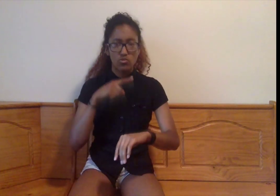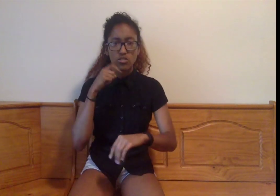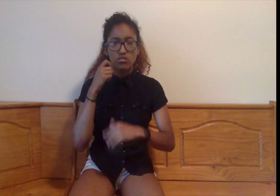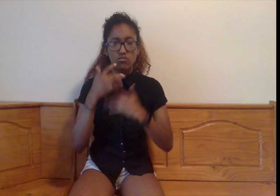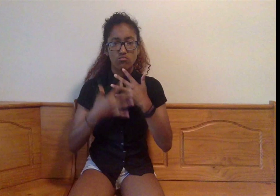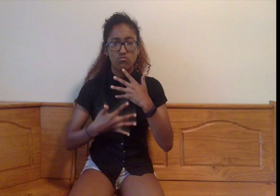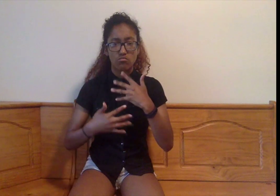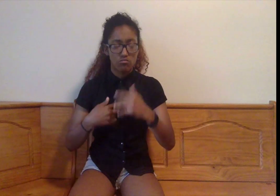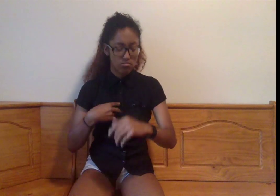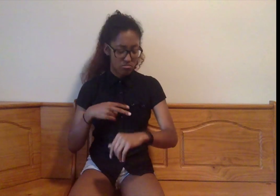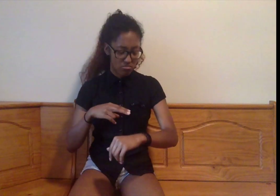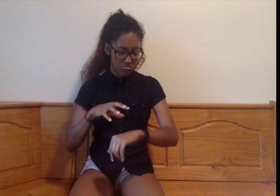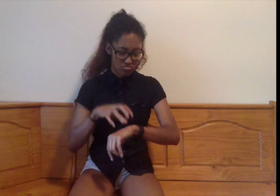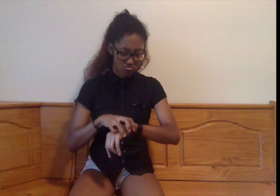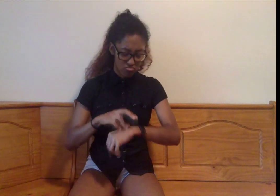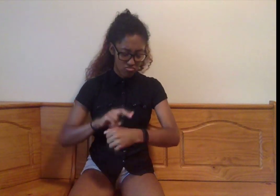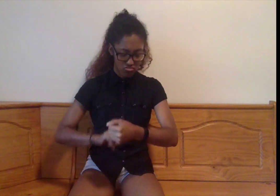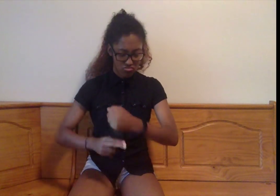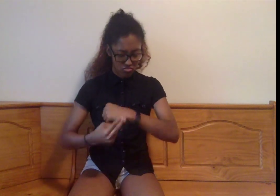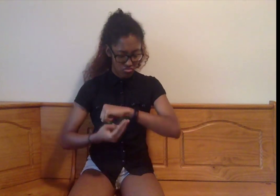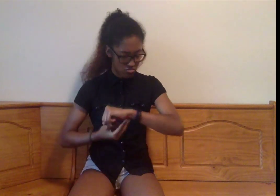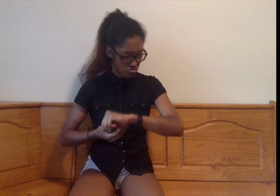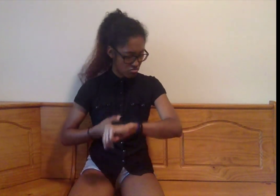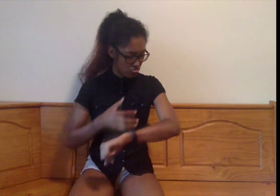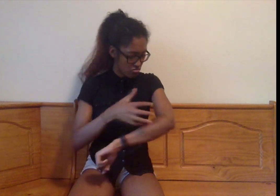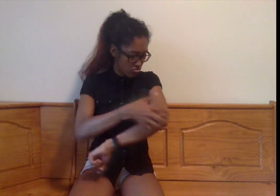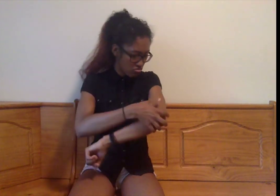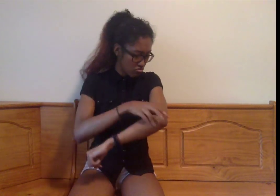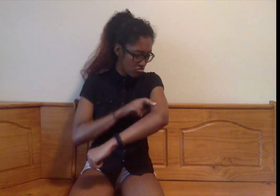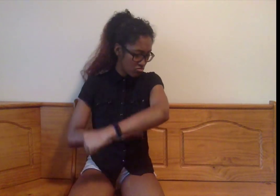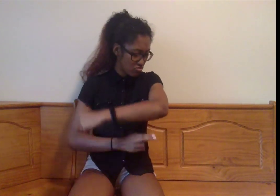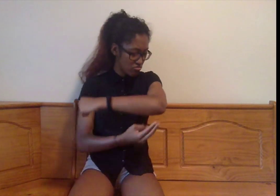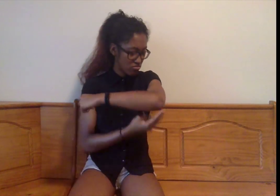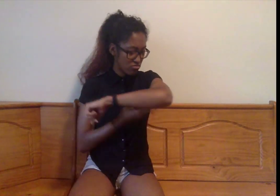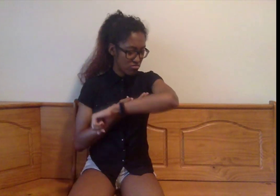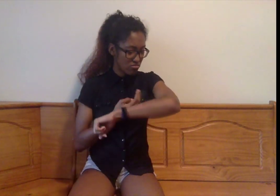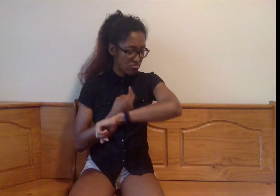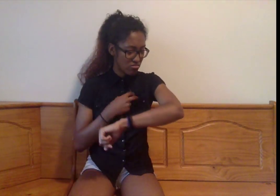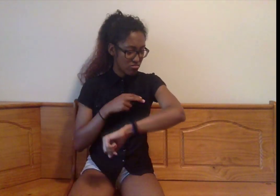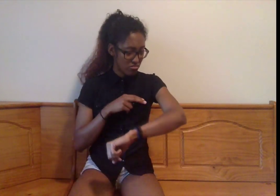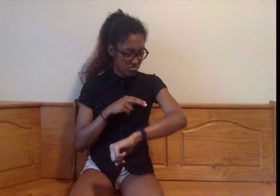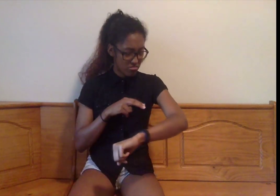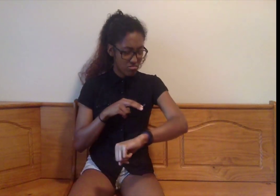I had dried blood and bandages on the backs of my hands and elbow.